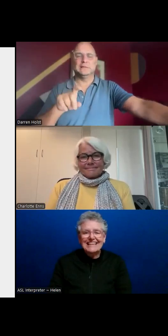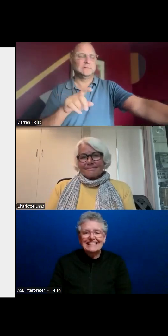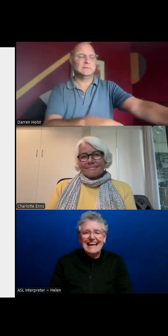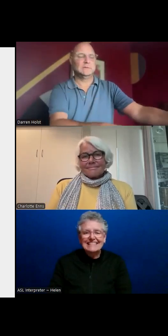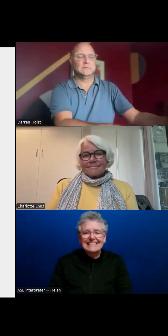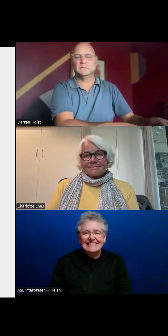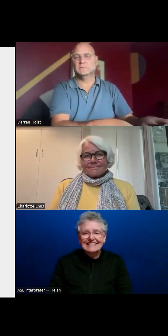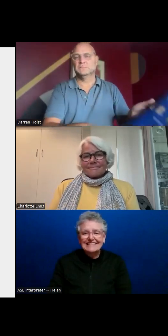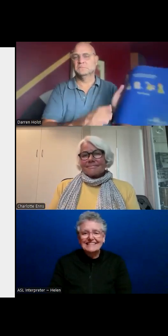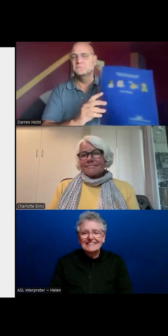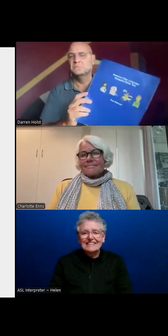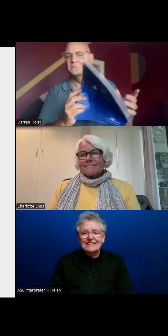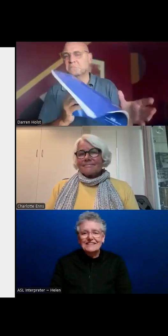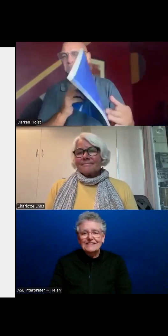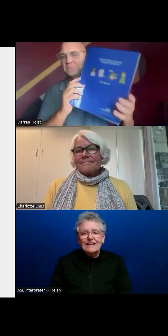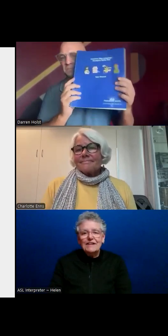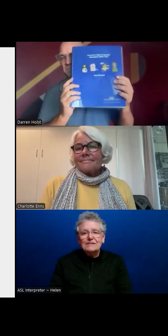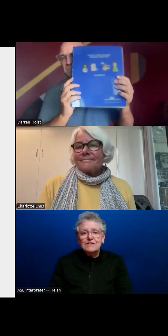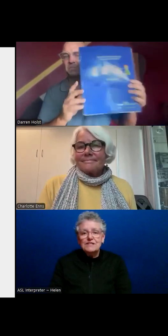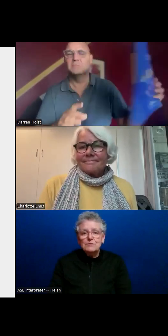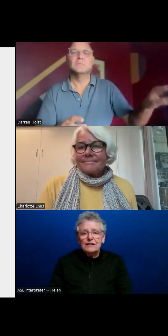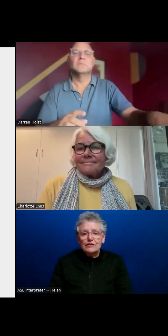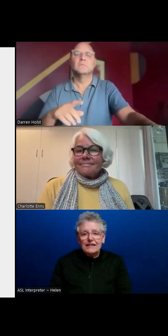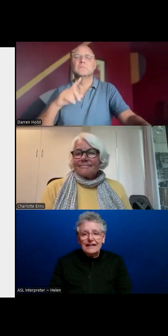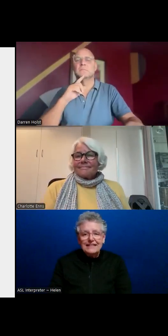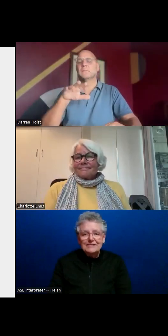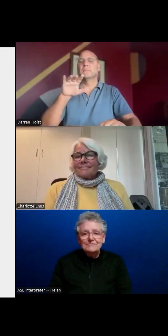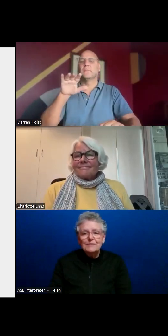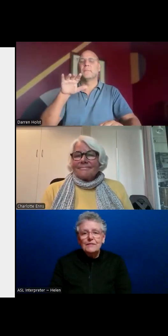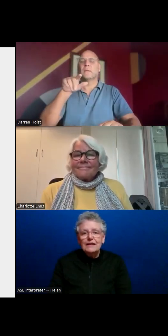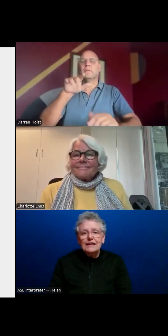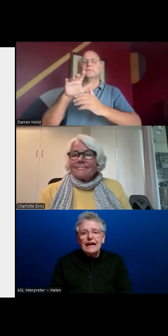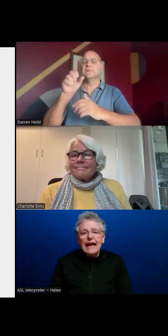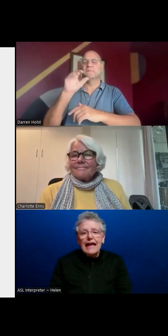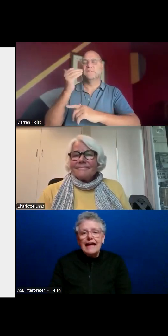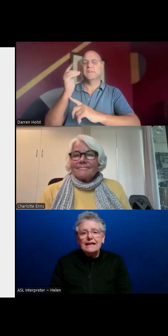And discuss the test. This is what it looks like.